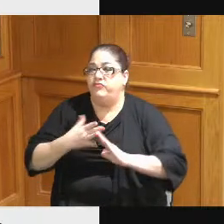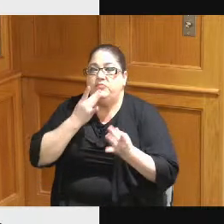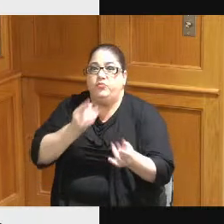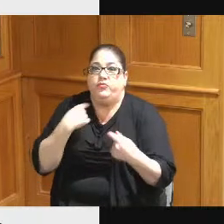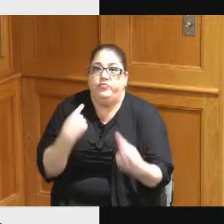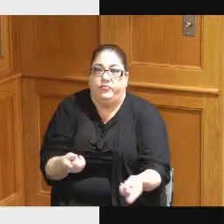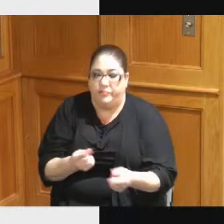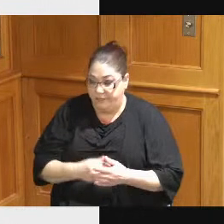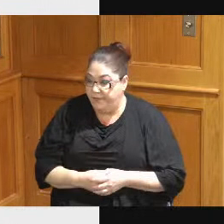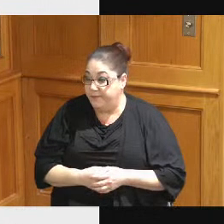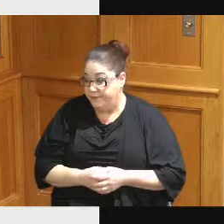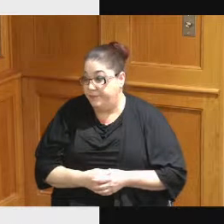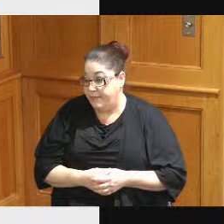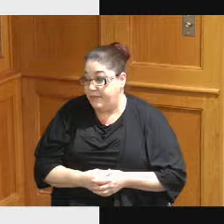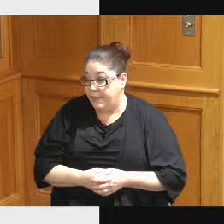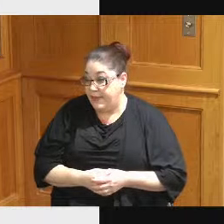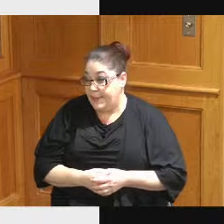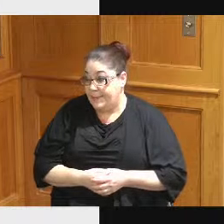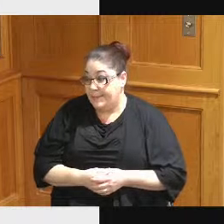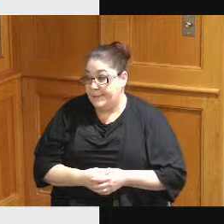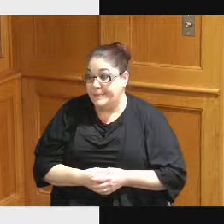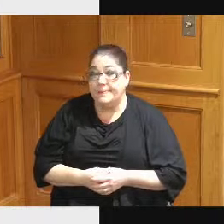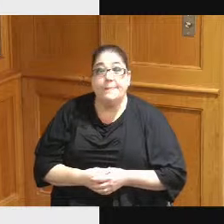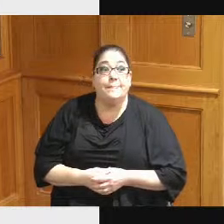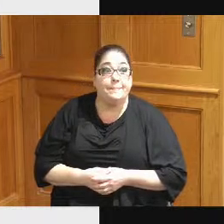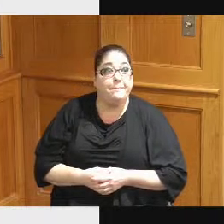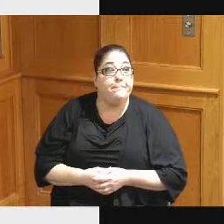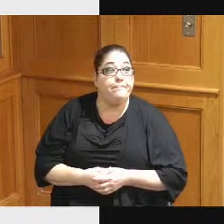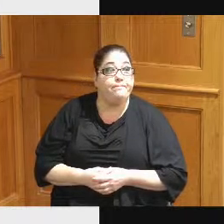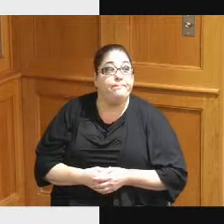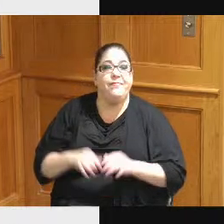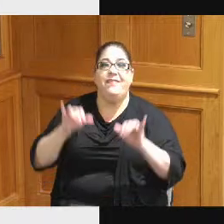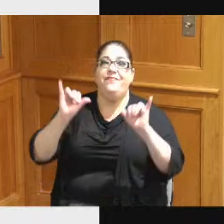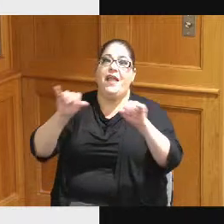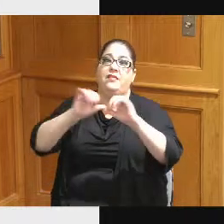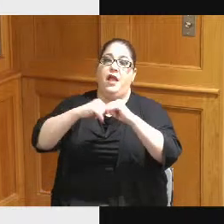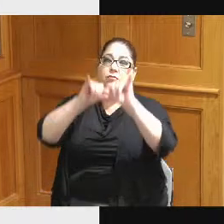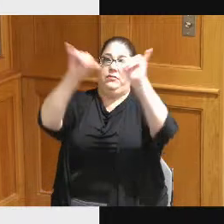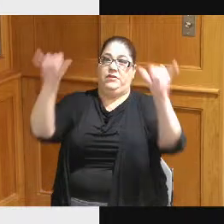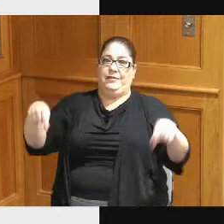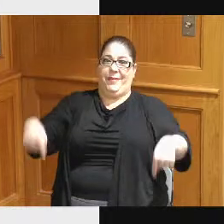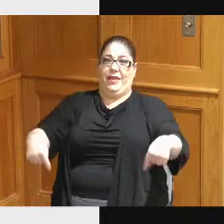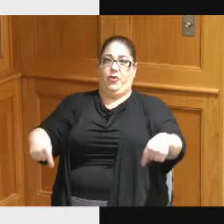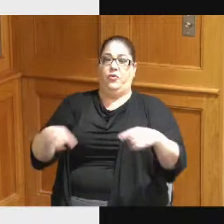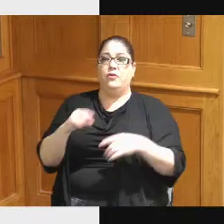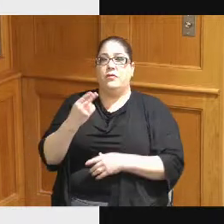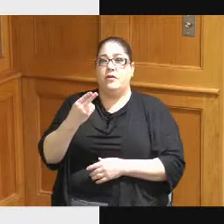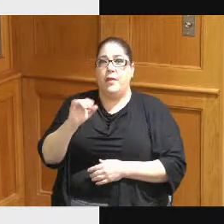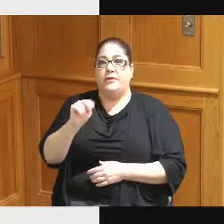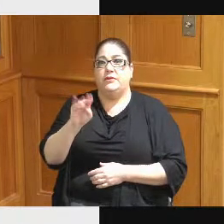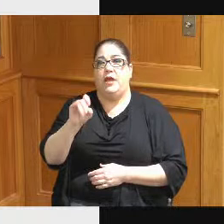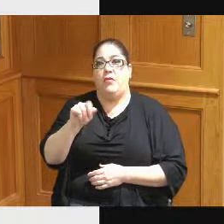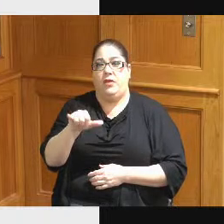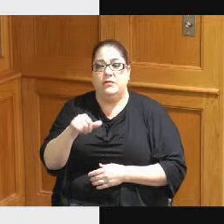so these are all ways that the system here in Hamilton County is unique to mention a few others